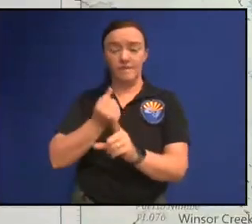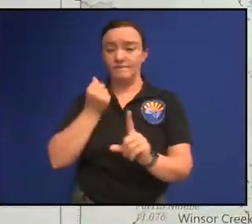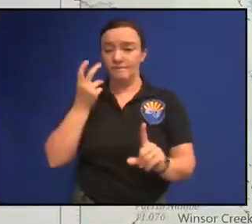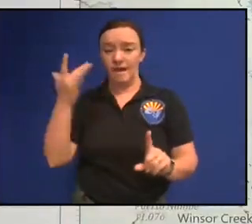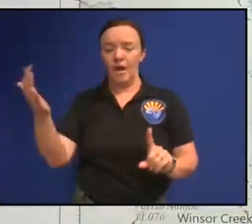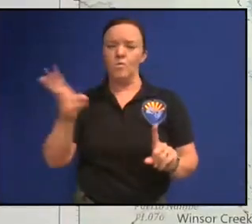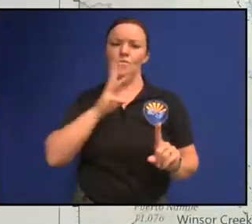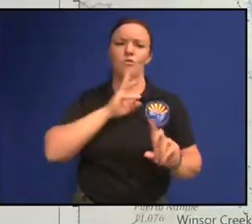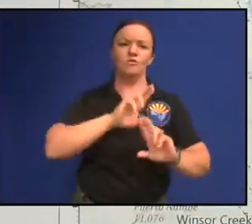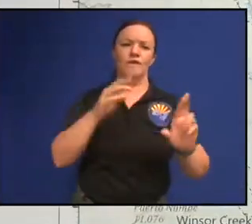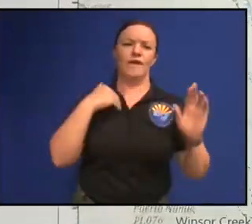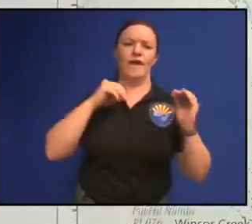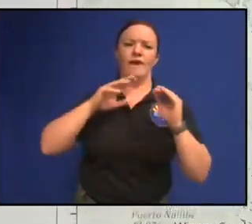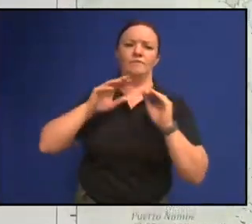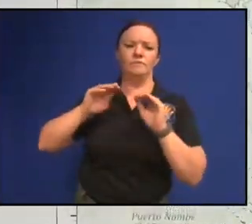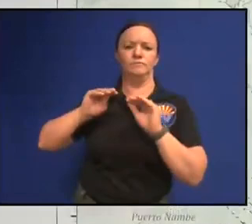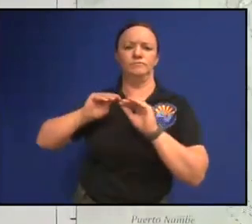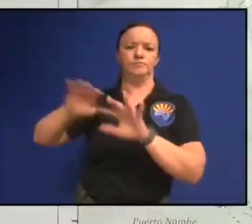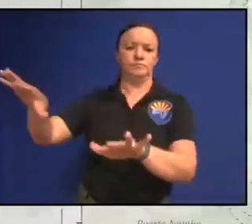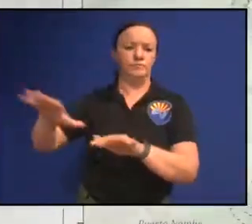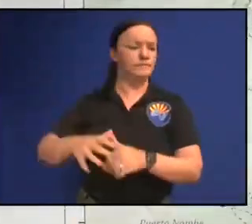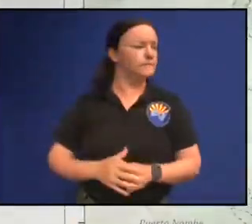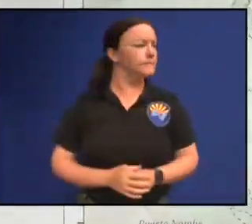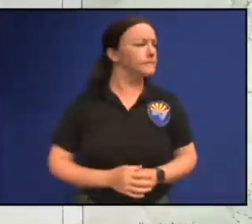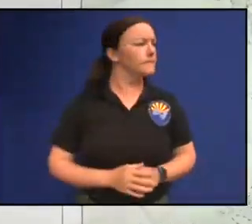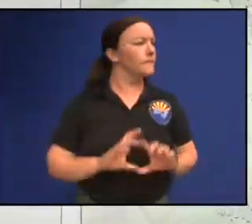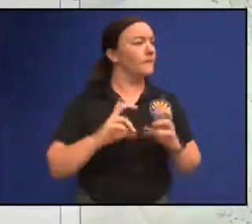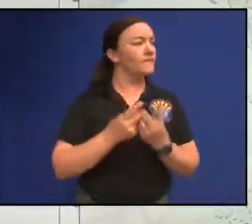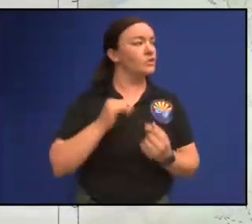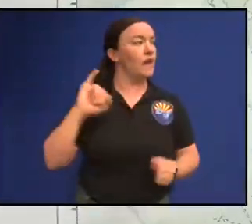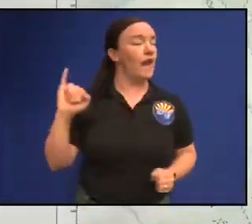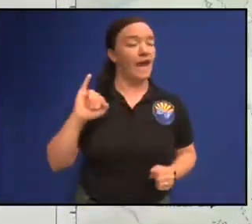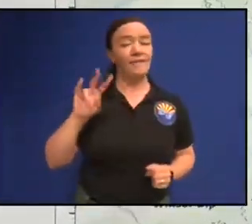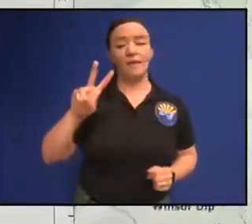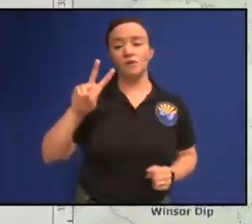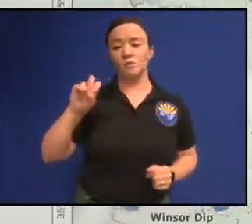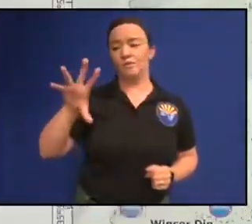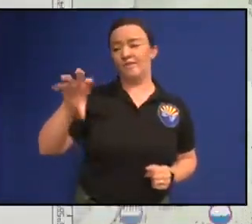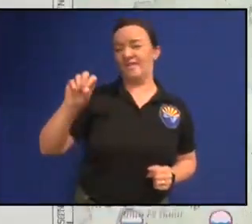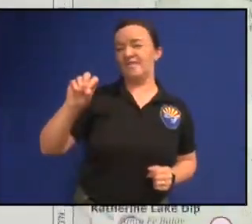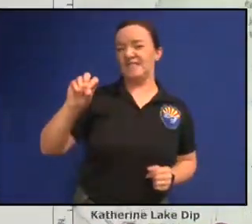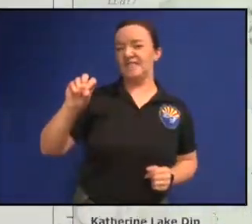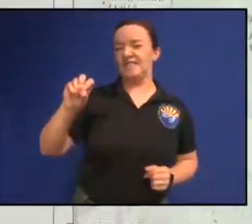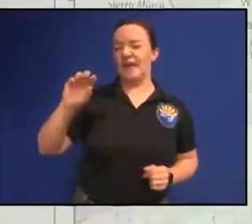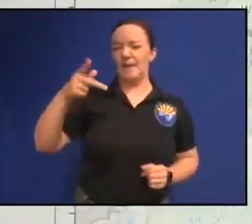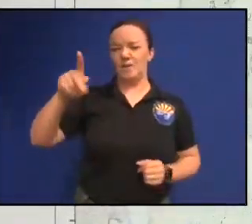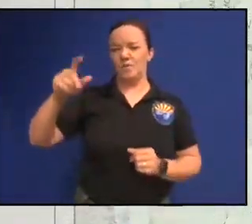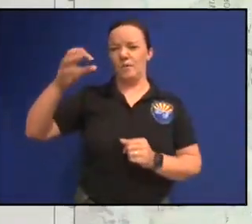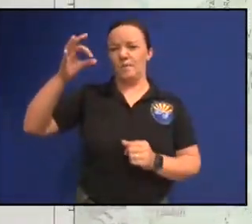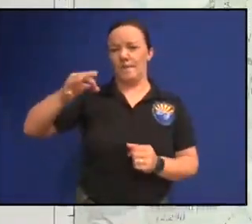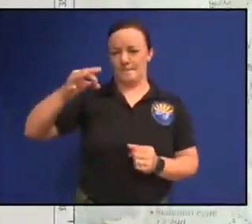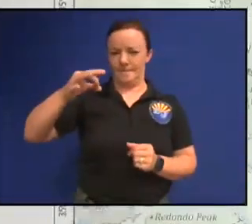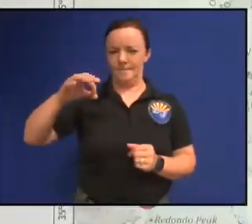LITTLE PIECE WE HAVE TALKED ABOUT MULTIPLE OCCASIONS OF KIND OF GETTING THAT CHECKLINE PUT OVER THERE.